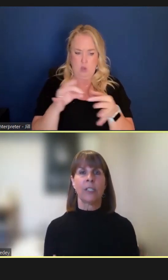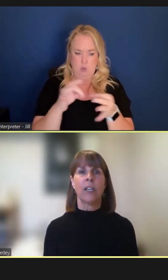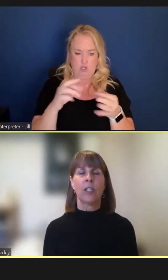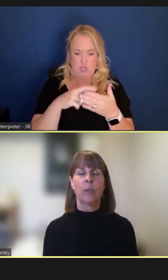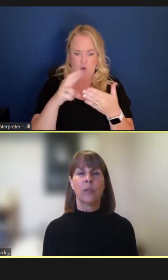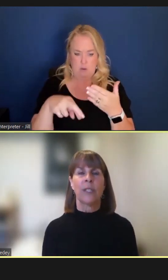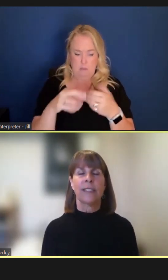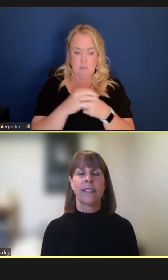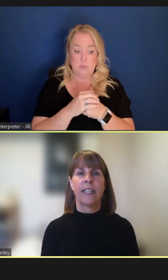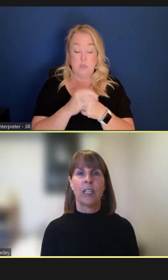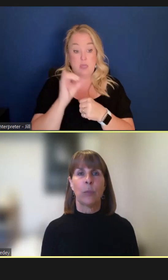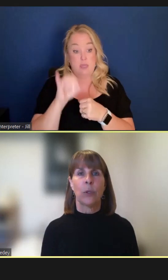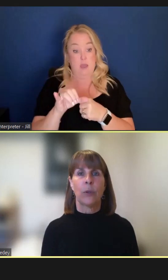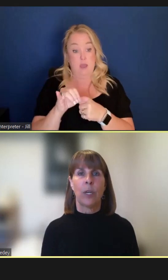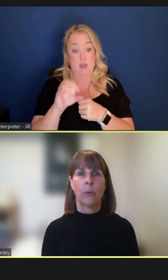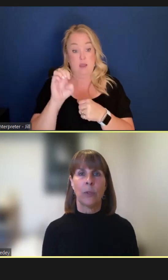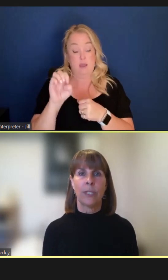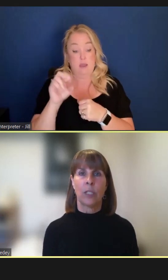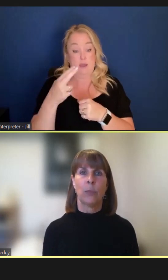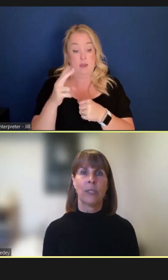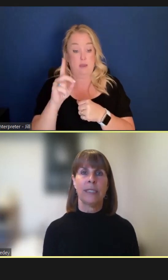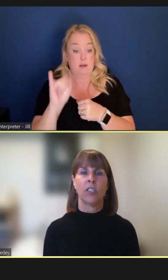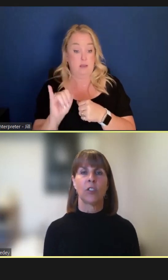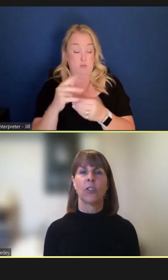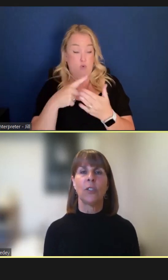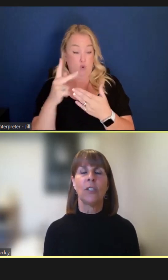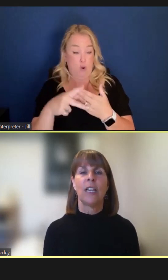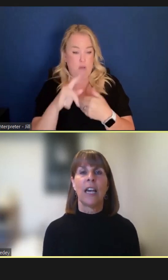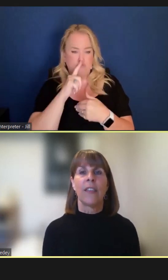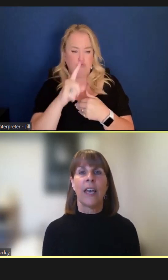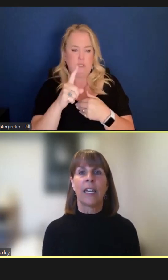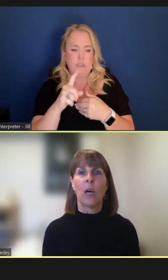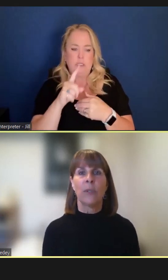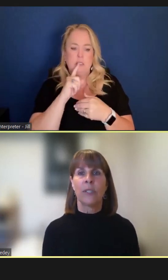outcomes by the state Eddie program really completes a circle that up until